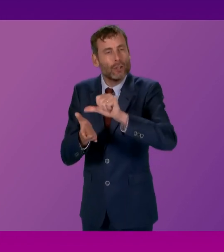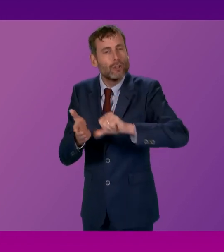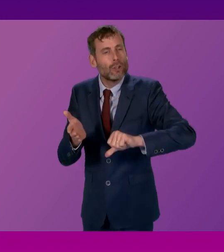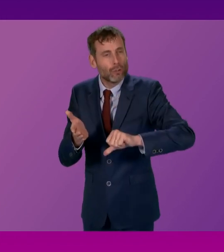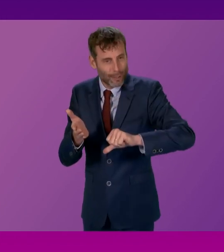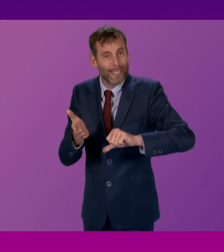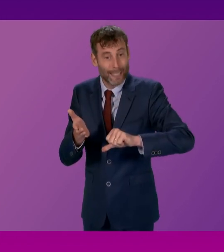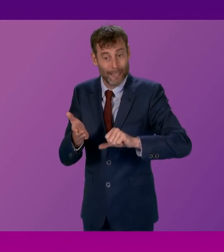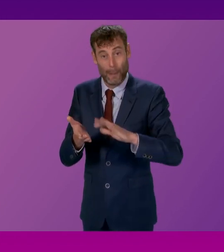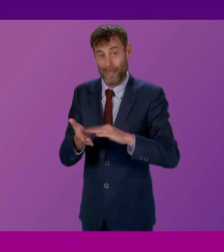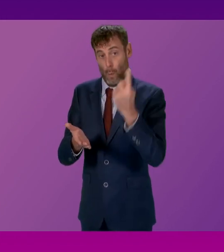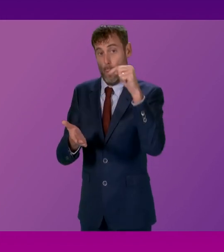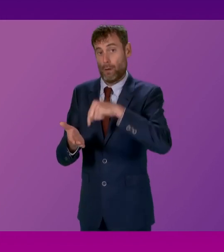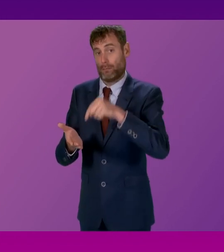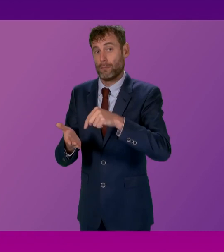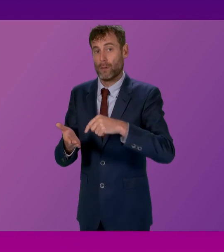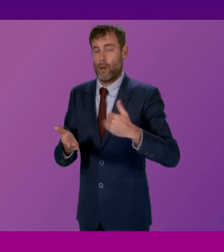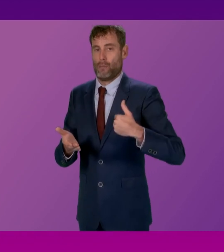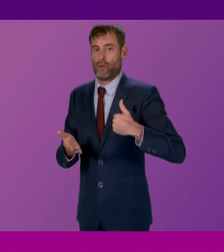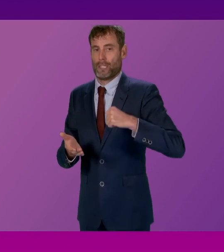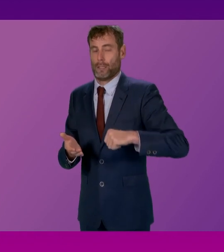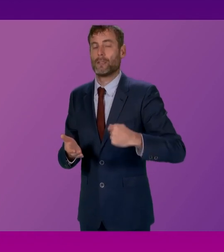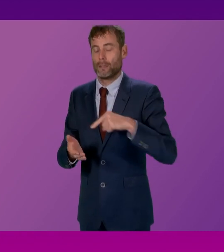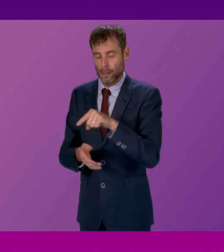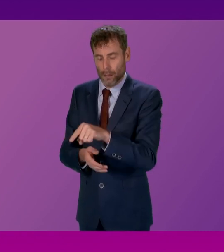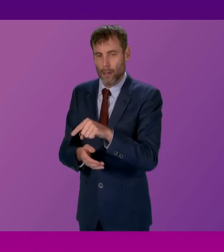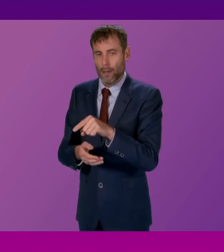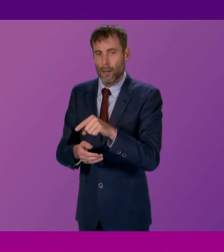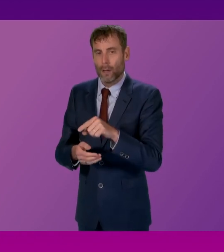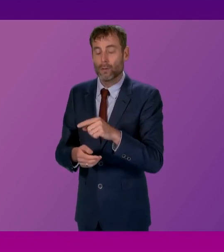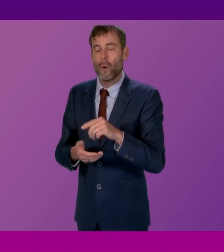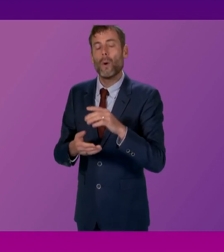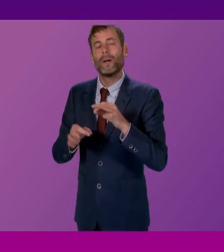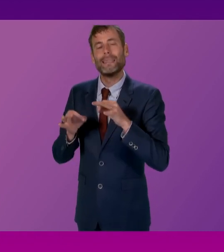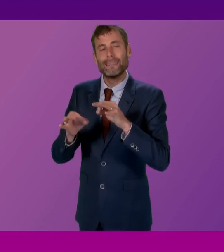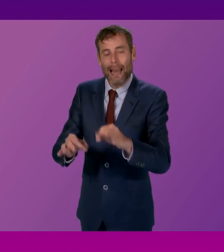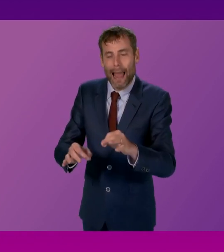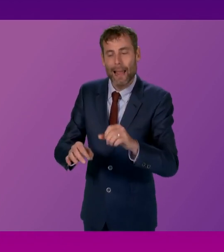Breast reconstruction surgery covers a range of procedures, and delays can be caused by a number of factors.